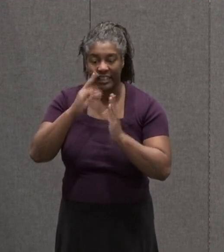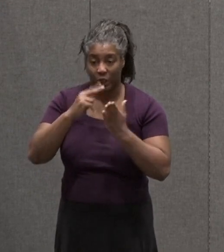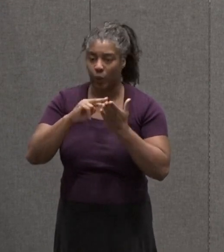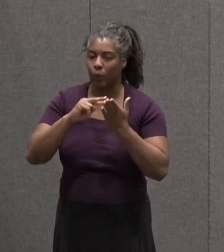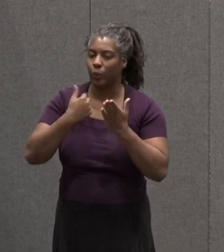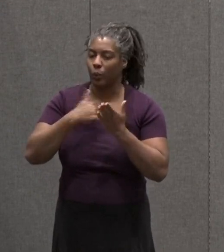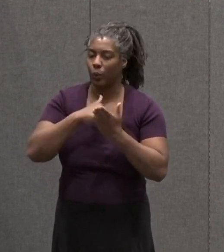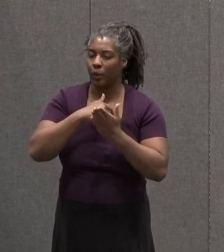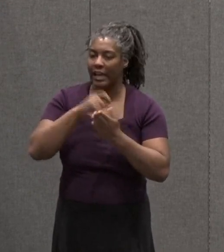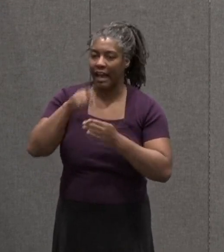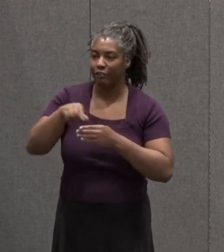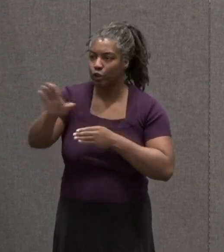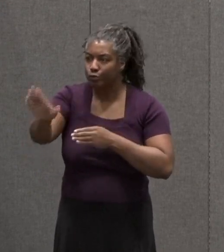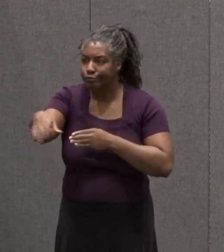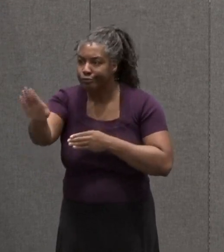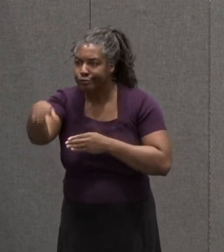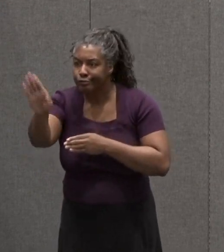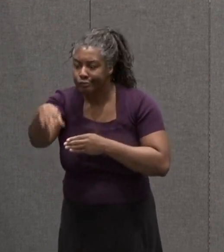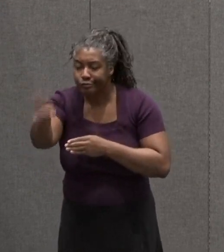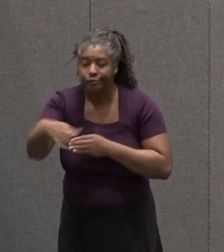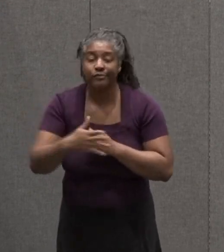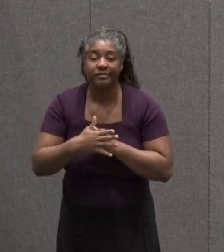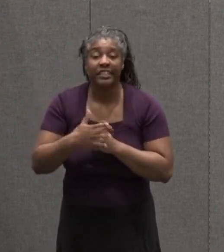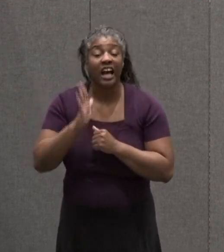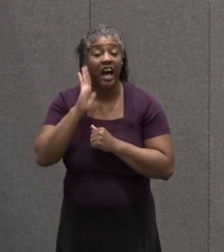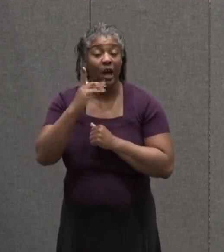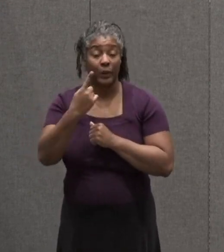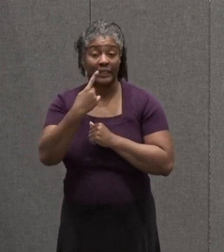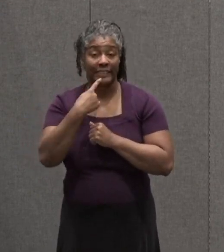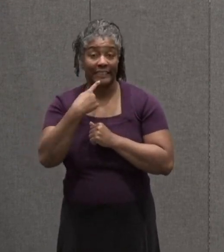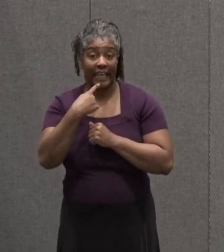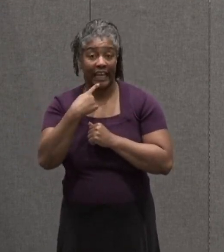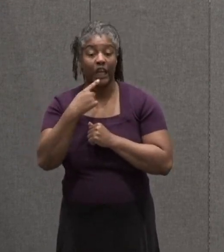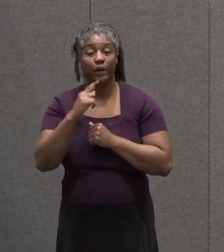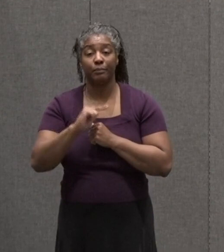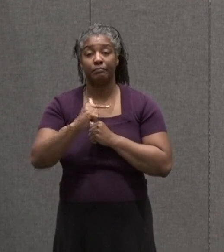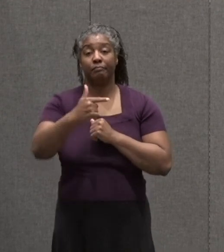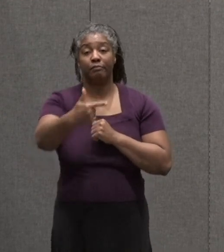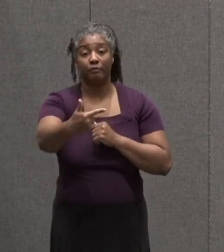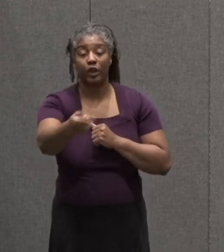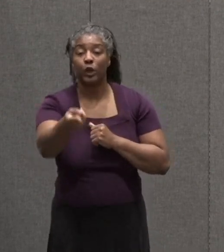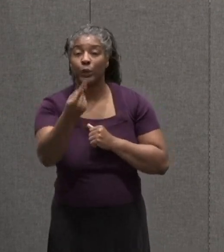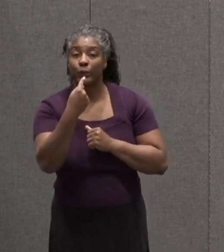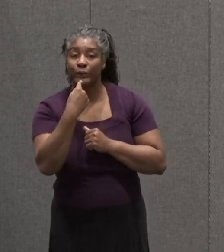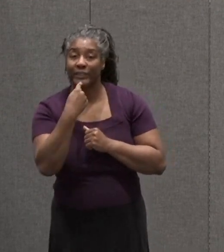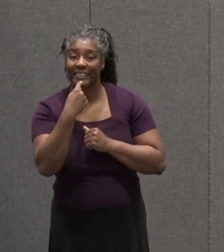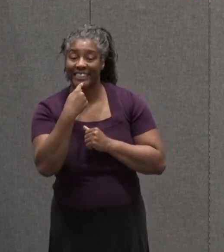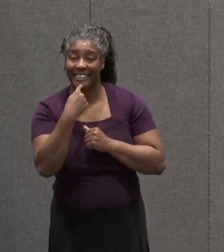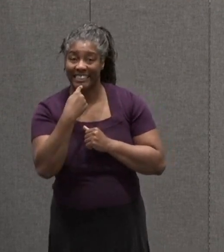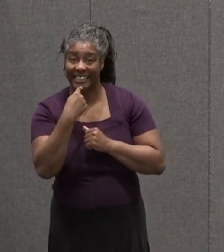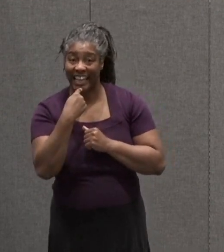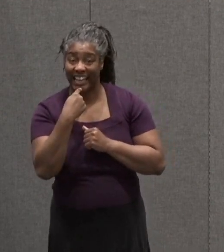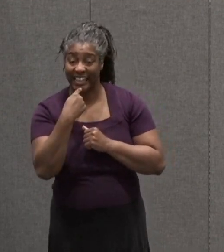So I'm gonna say it first and you're gonna repeat with the words and the actions that I do, okay?